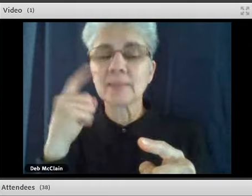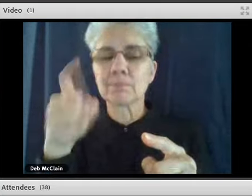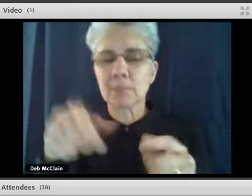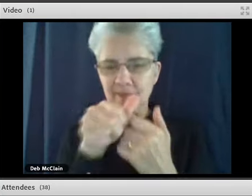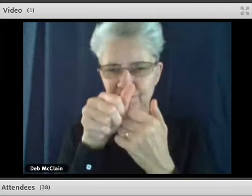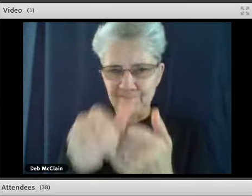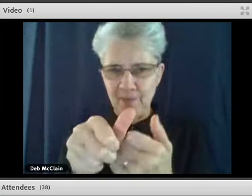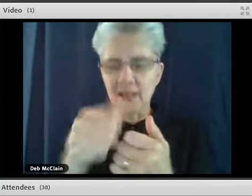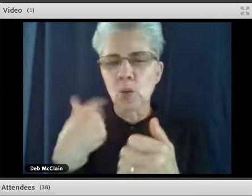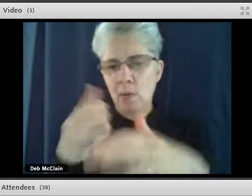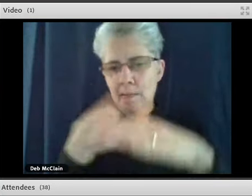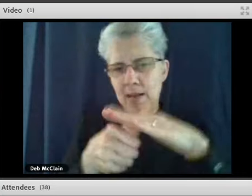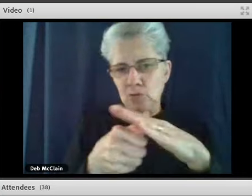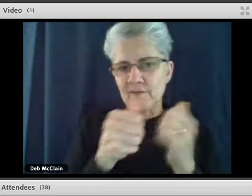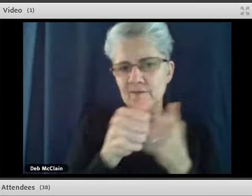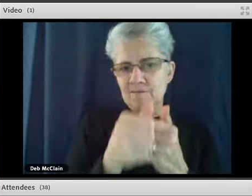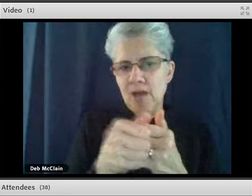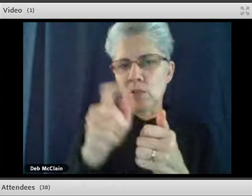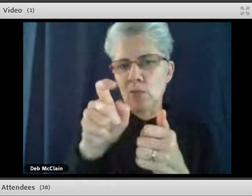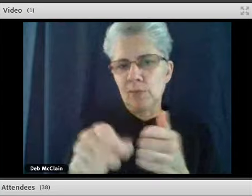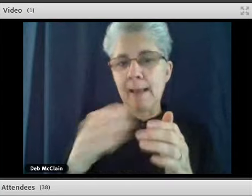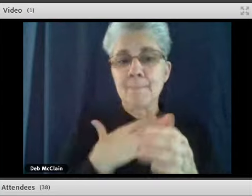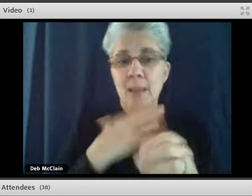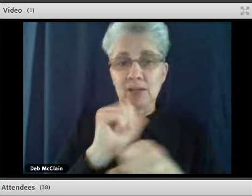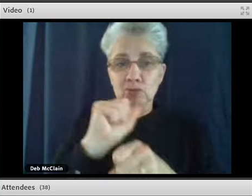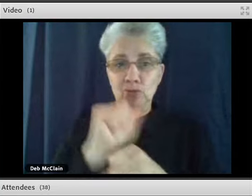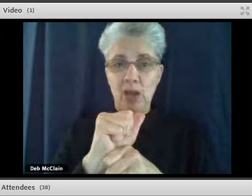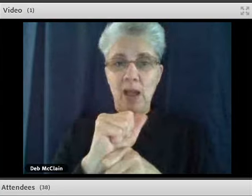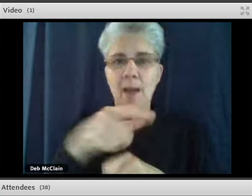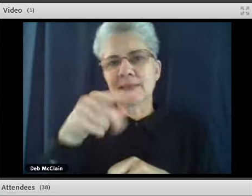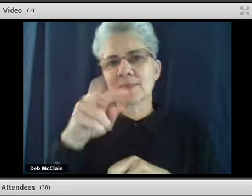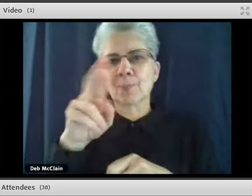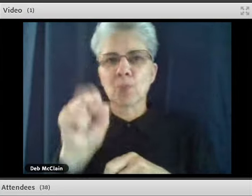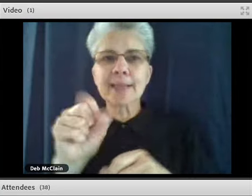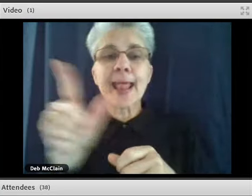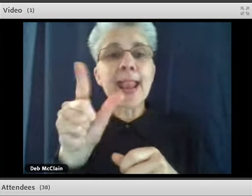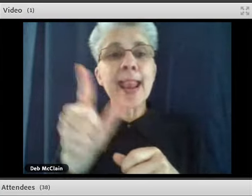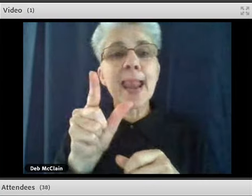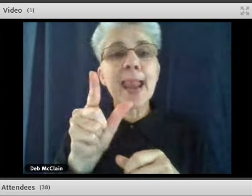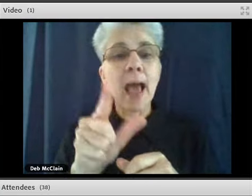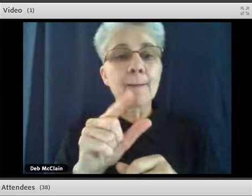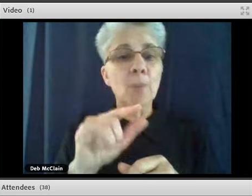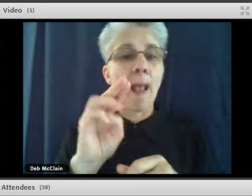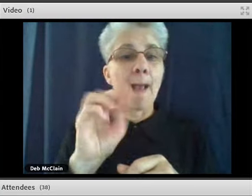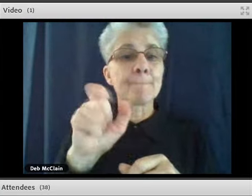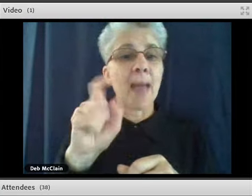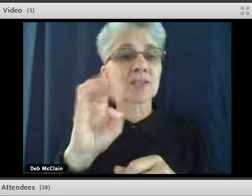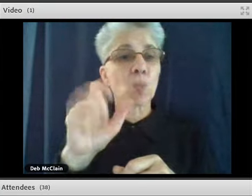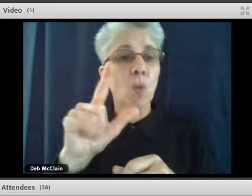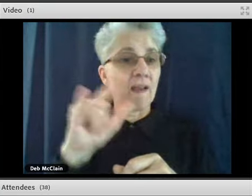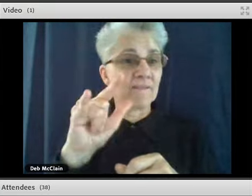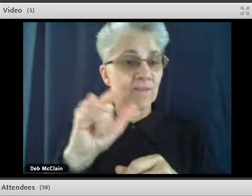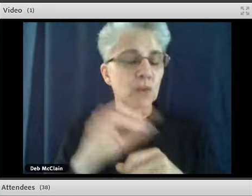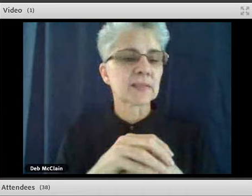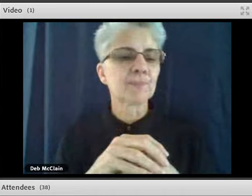That's something that we're under in my job, as a press and the library at Maxwell Air Force Base. We'll talk a little bit about that.